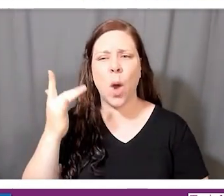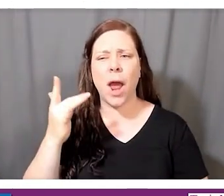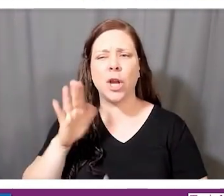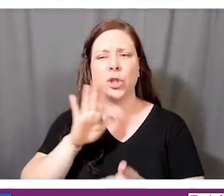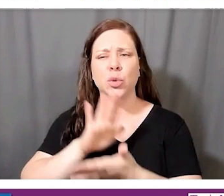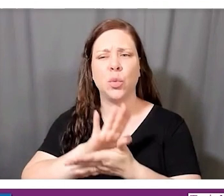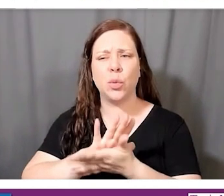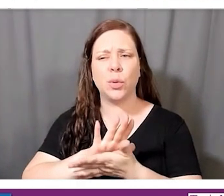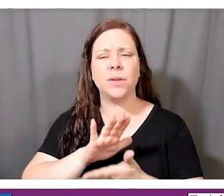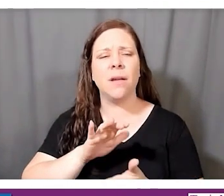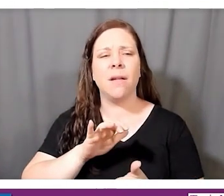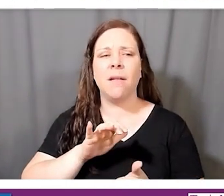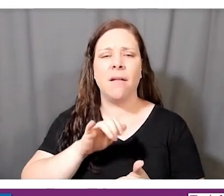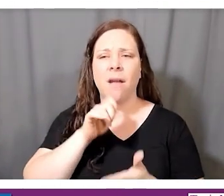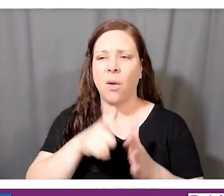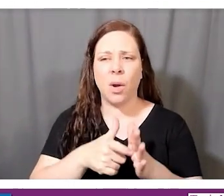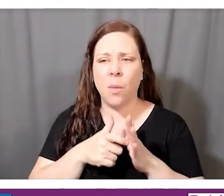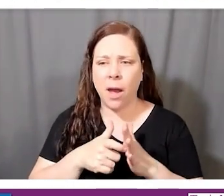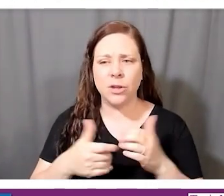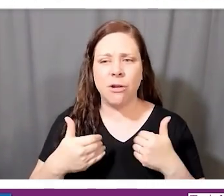programs since they can't use their own computers?